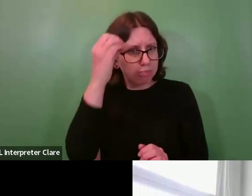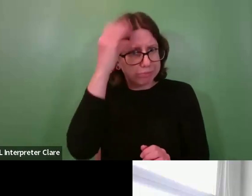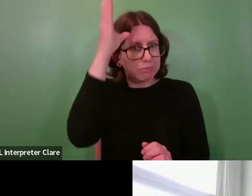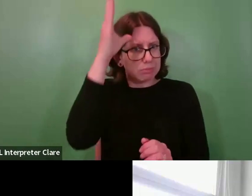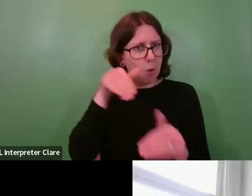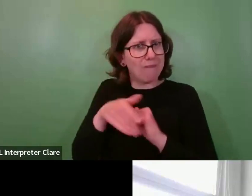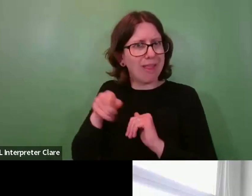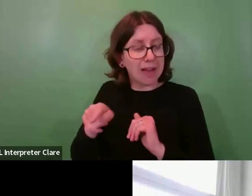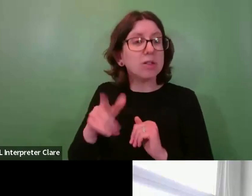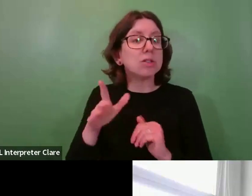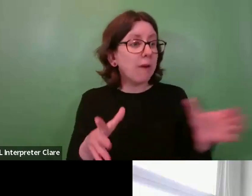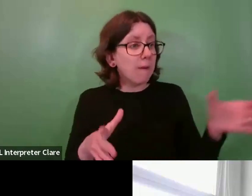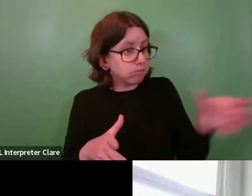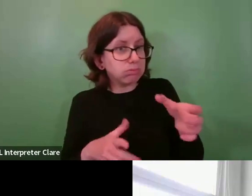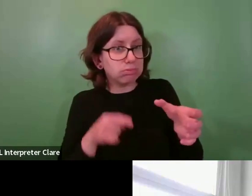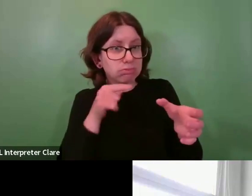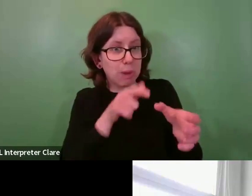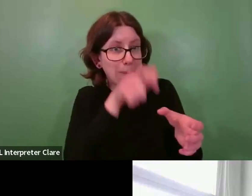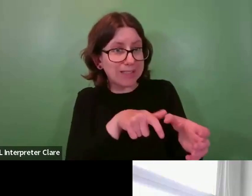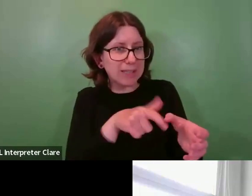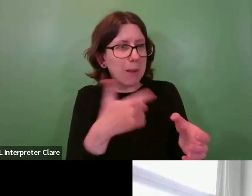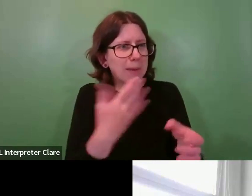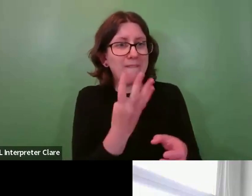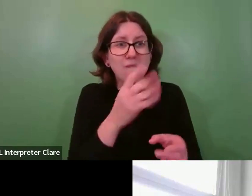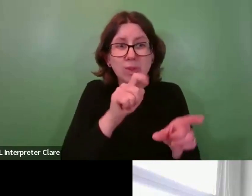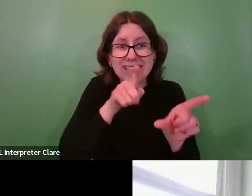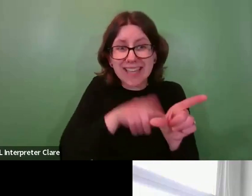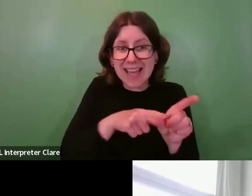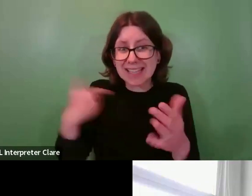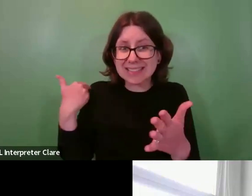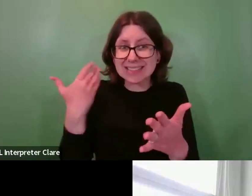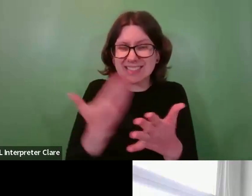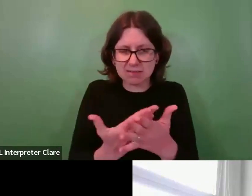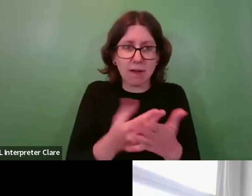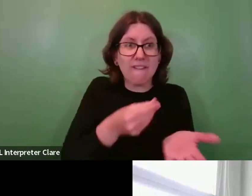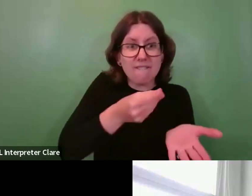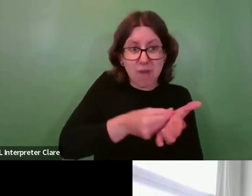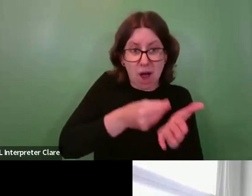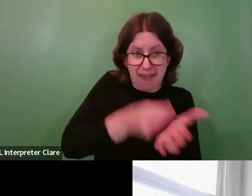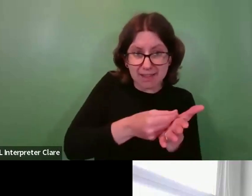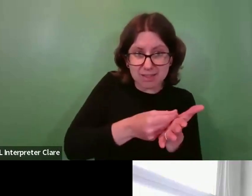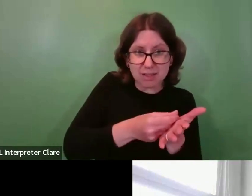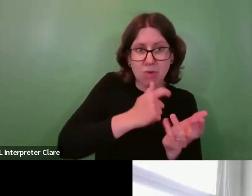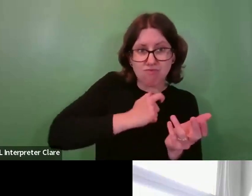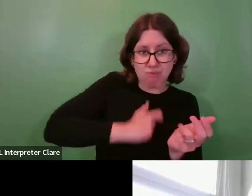of their life doing their day job, which was very much based in finance and like working all the way up.